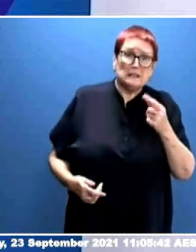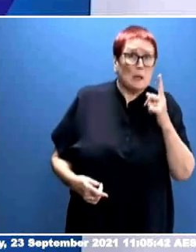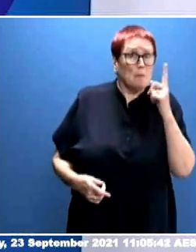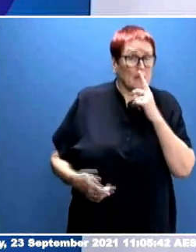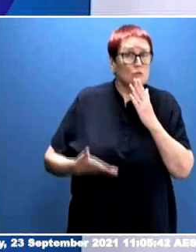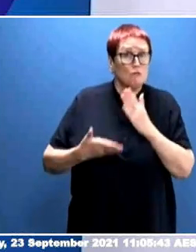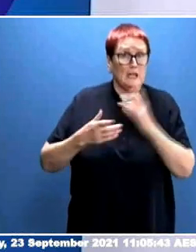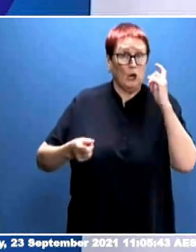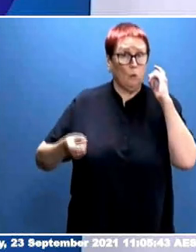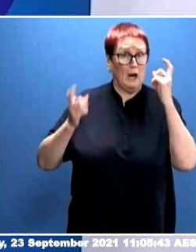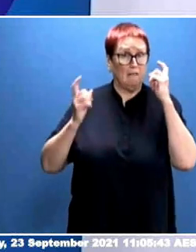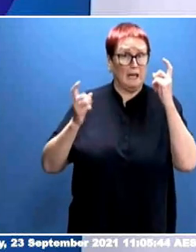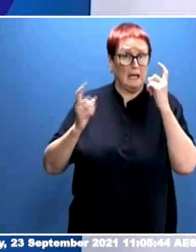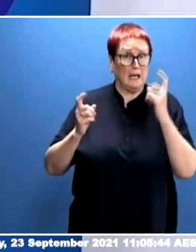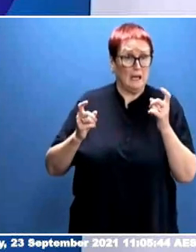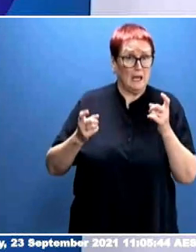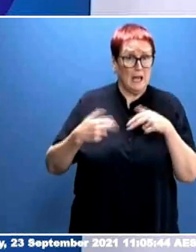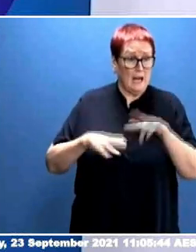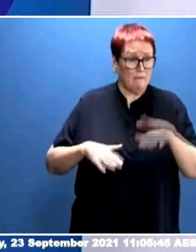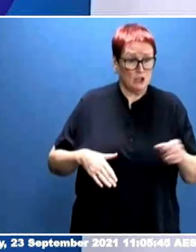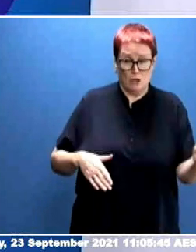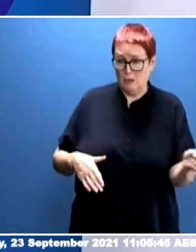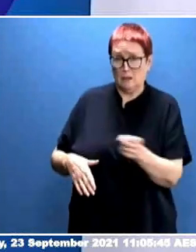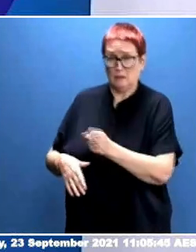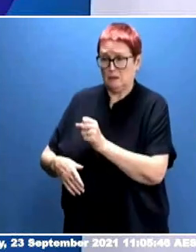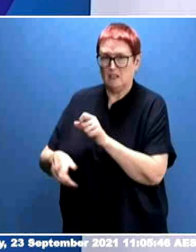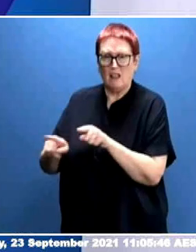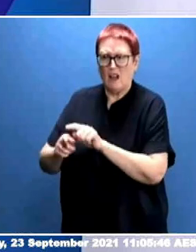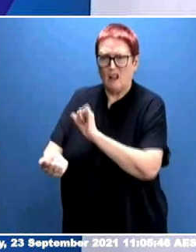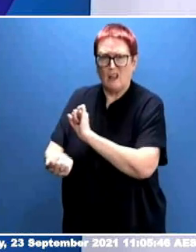and so forth might be comforted if the flexibility could be overseen